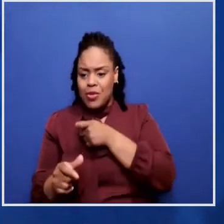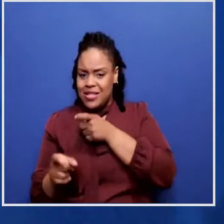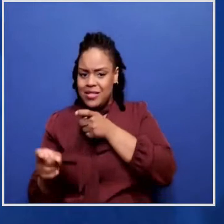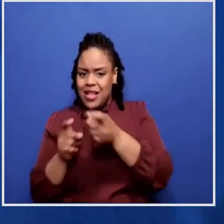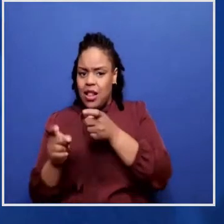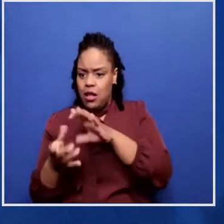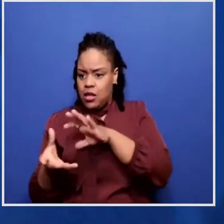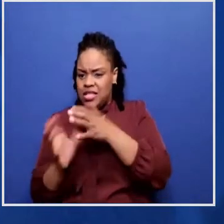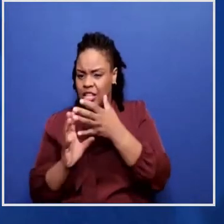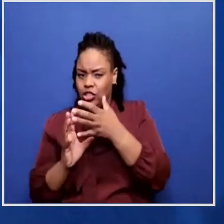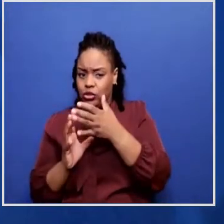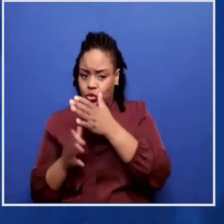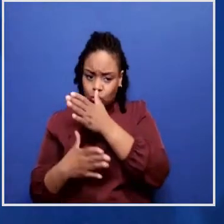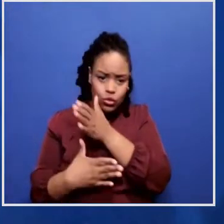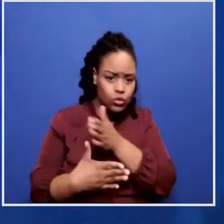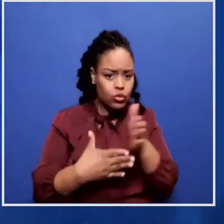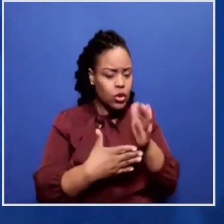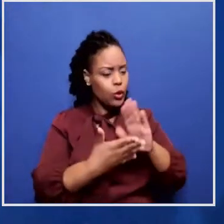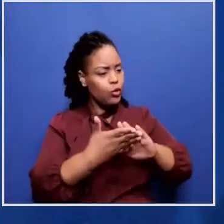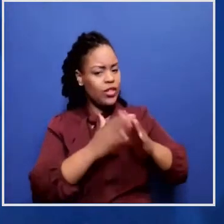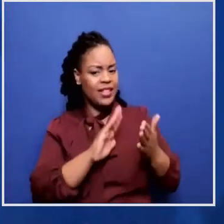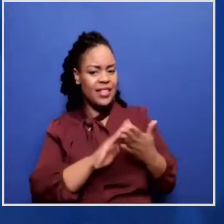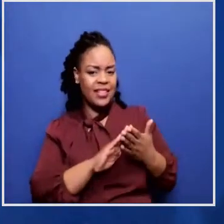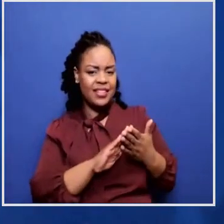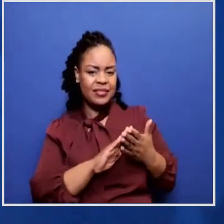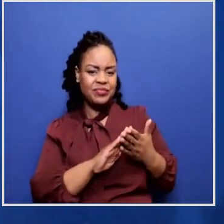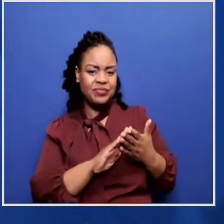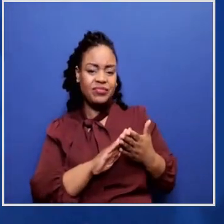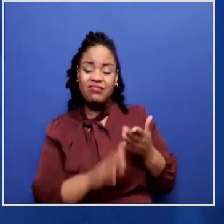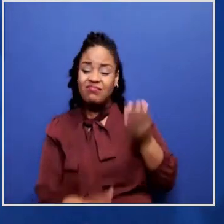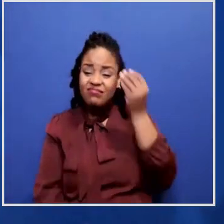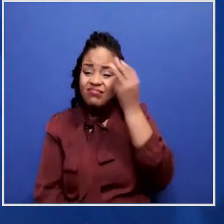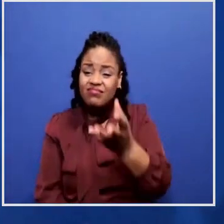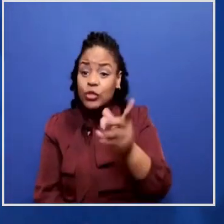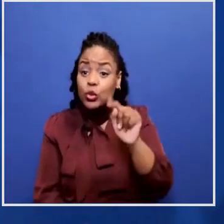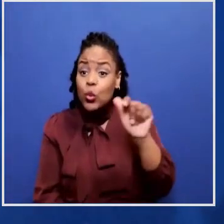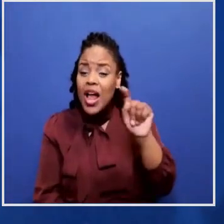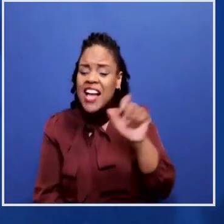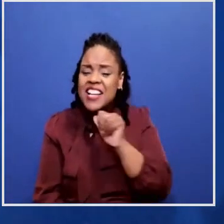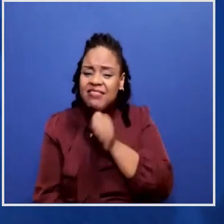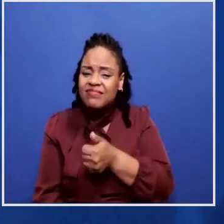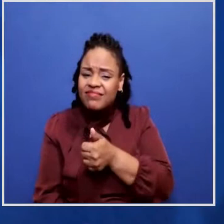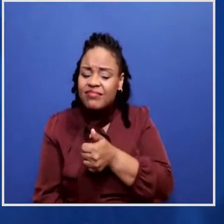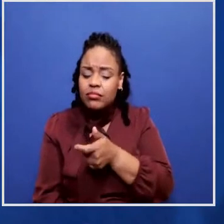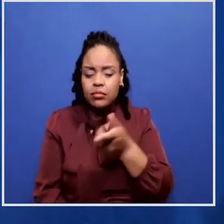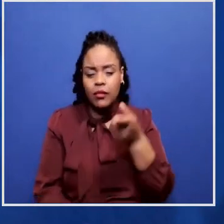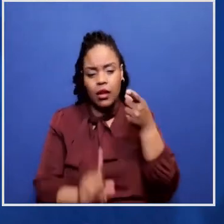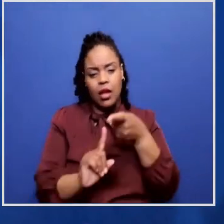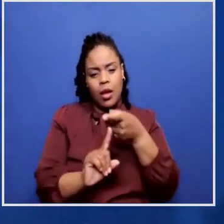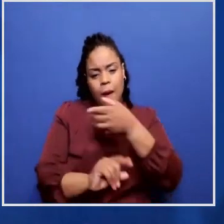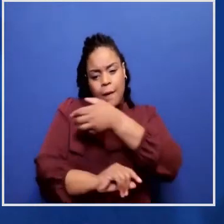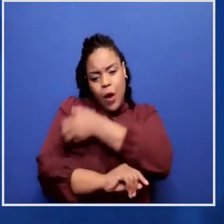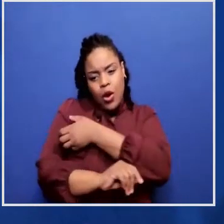FROM CHAOS TO COMMITTEE. IT IS NOT TOO LATE TO SHIFT FROM BEING A POWER-DRIVEN WORLD.